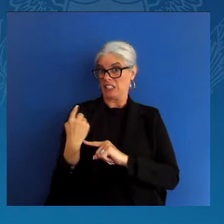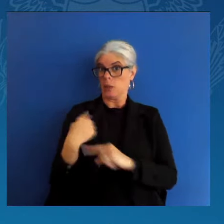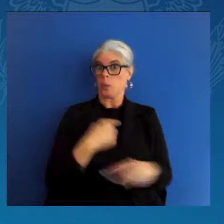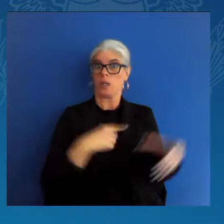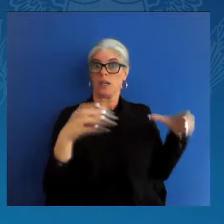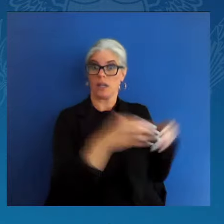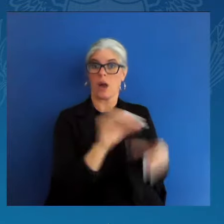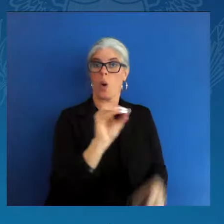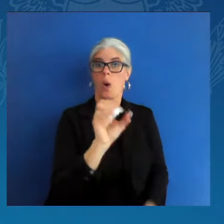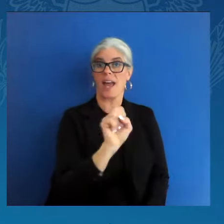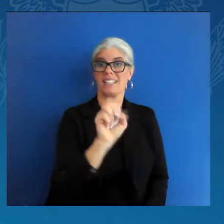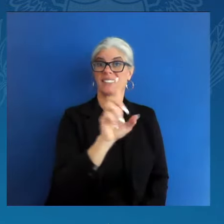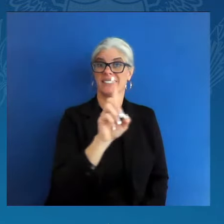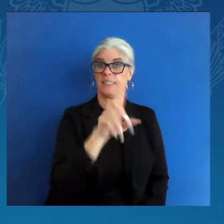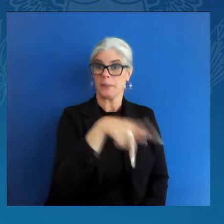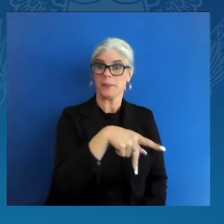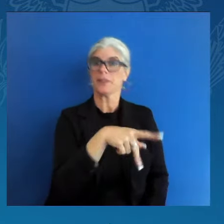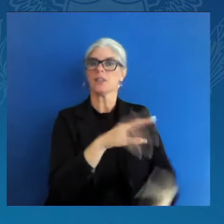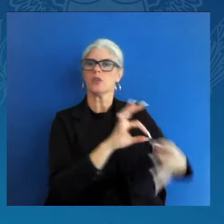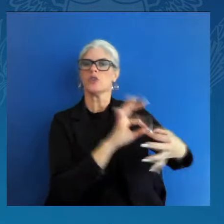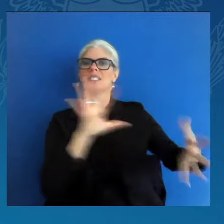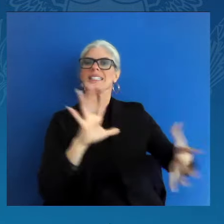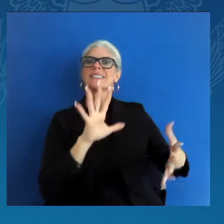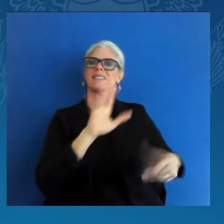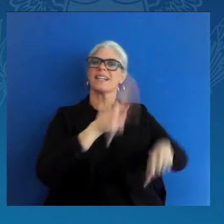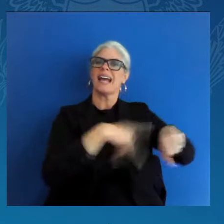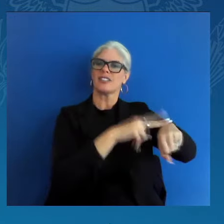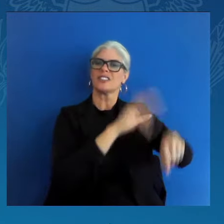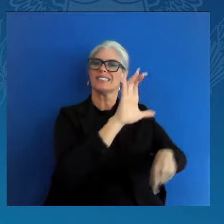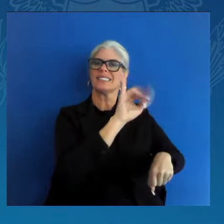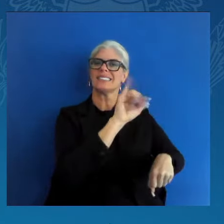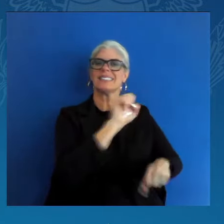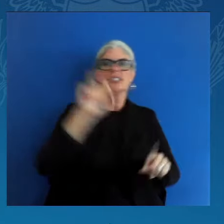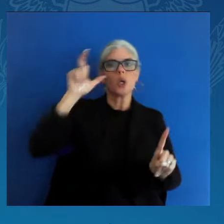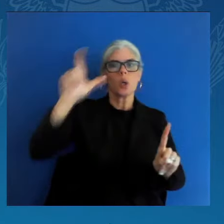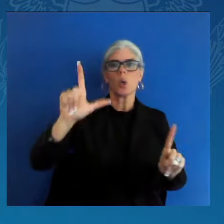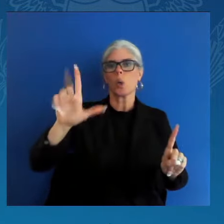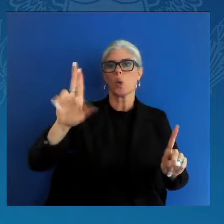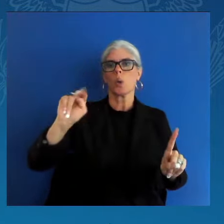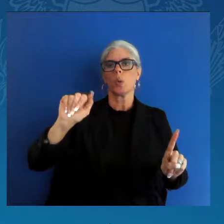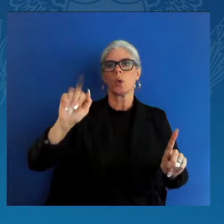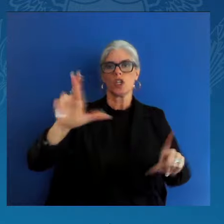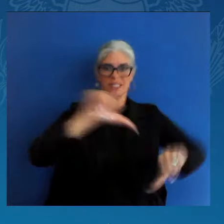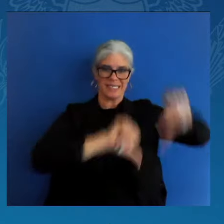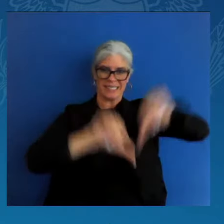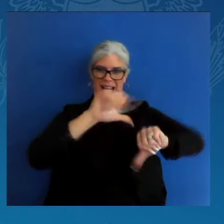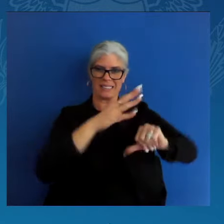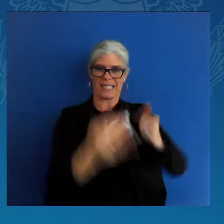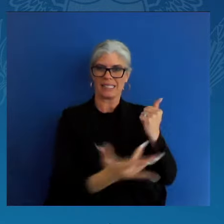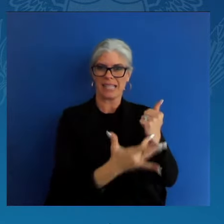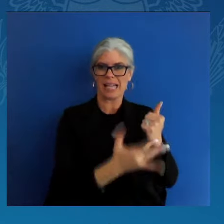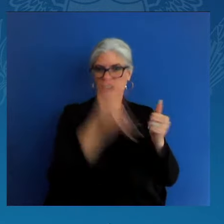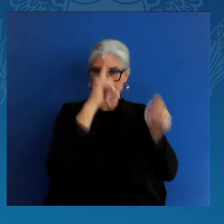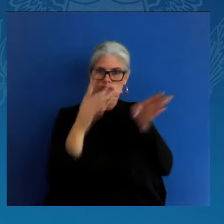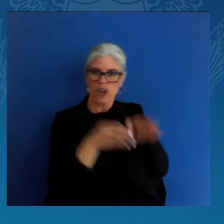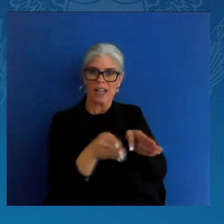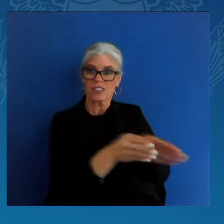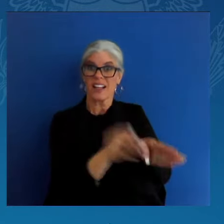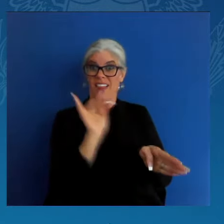in an effort to set a bold vision for the future of Cislunar exploration. This is an important step to help support responsible,